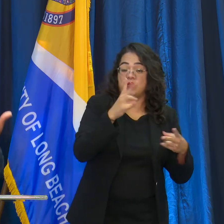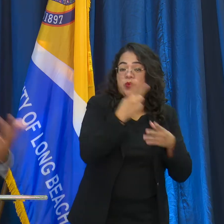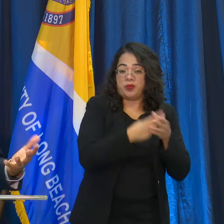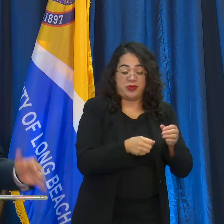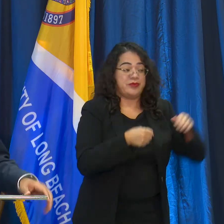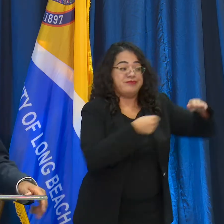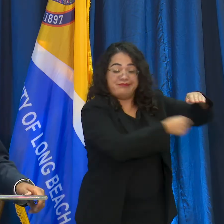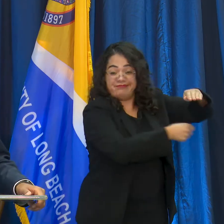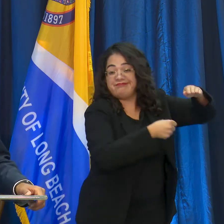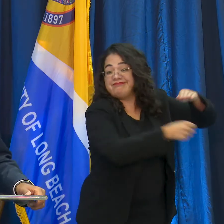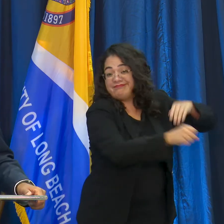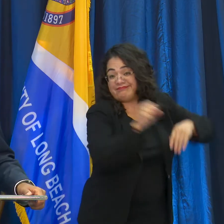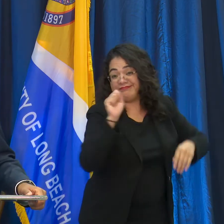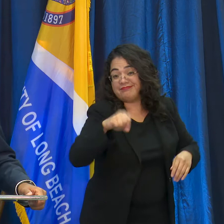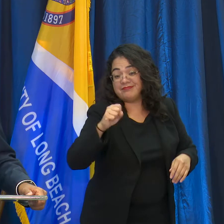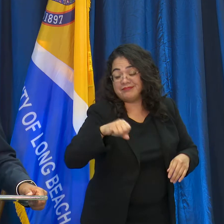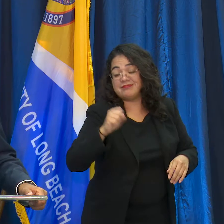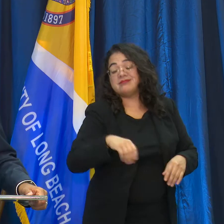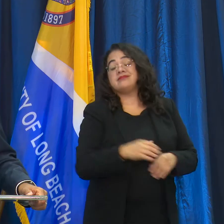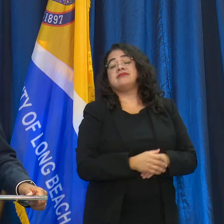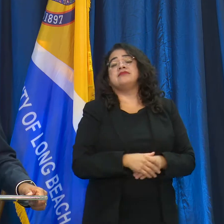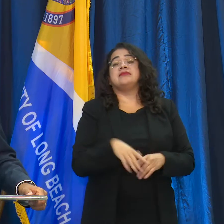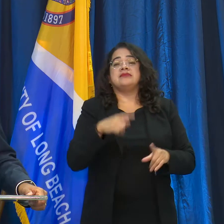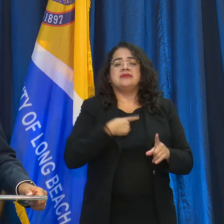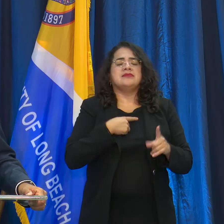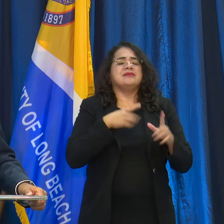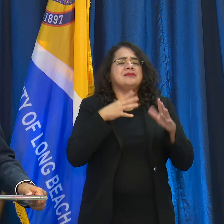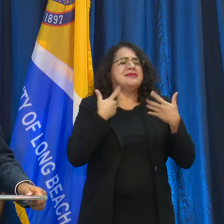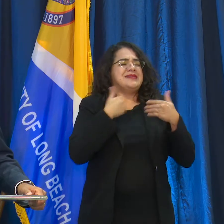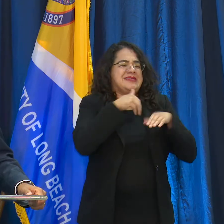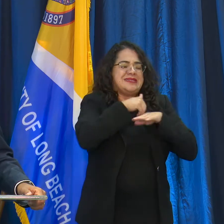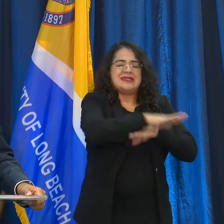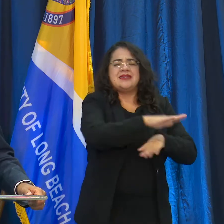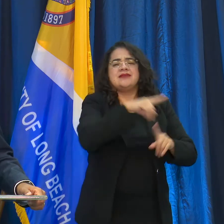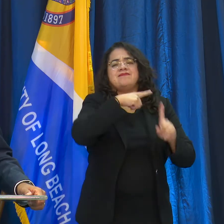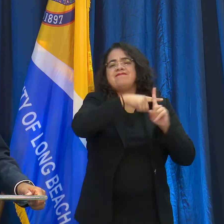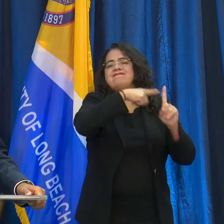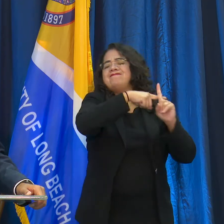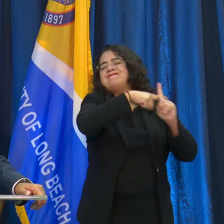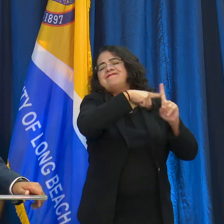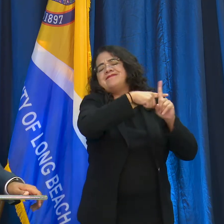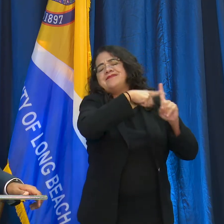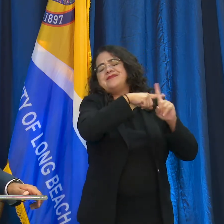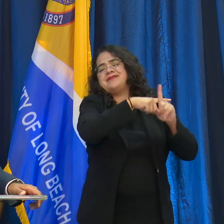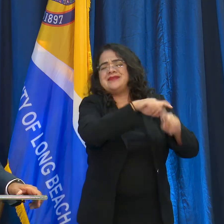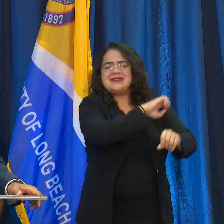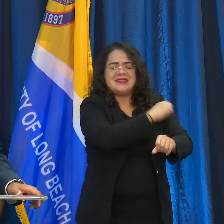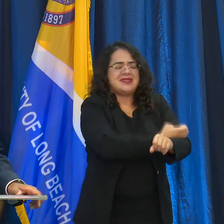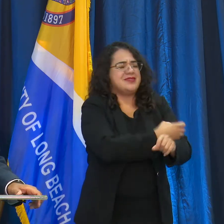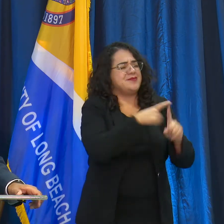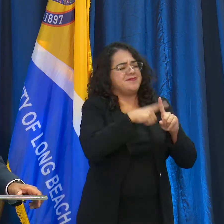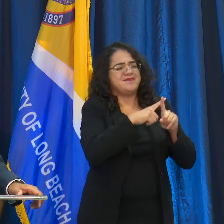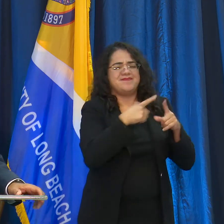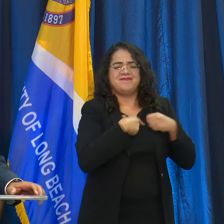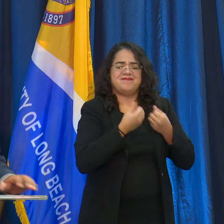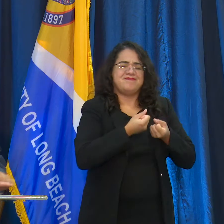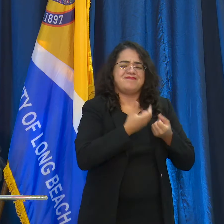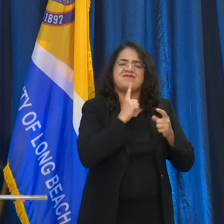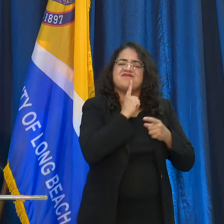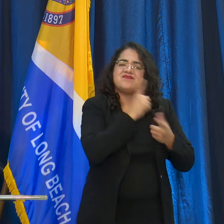we're putting all our positive energy into a full recovery for both. I just want to say that both of them are receiving just amazing care